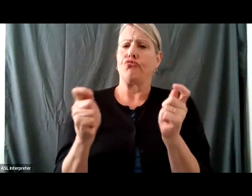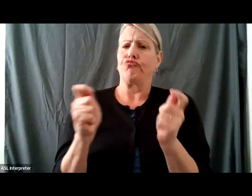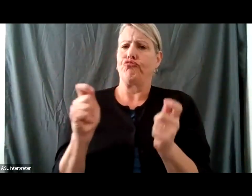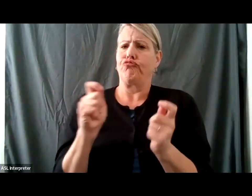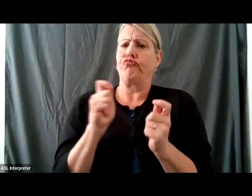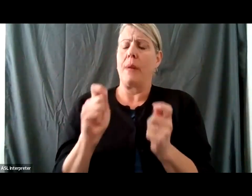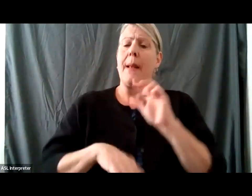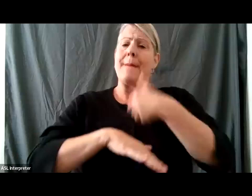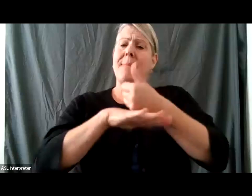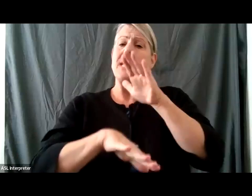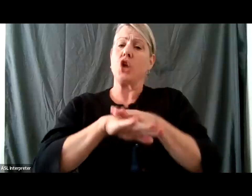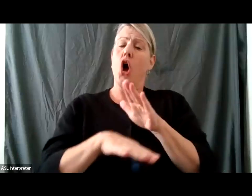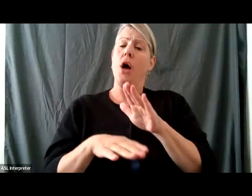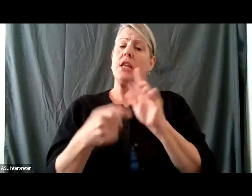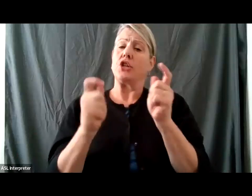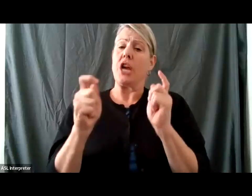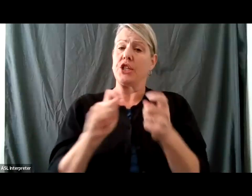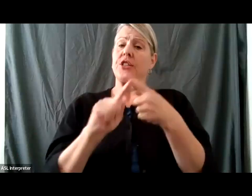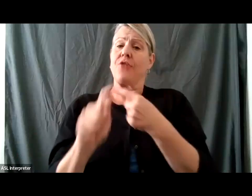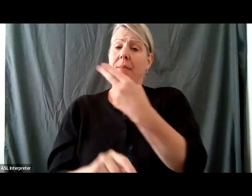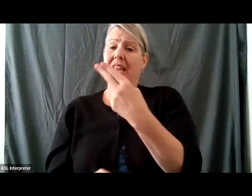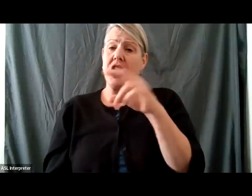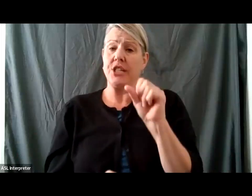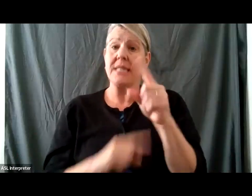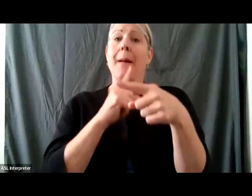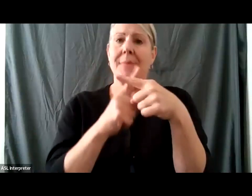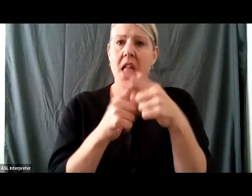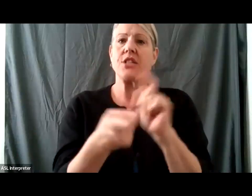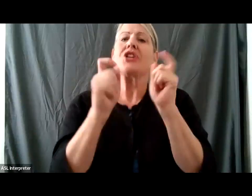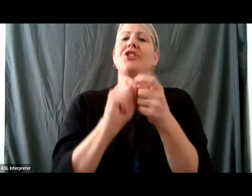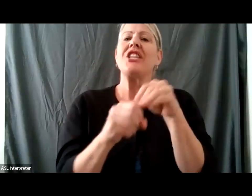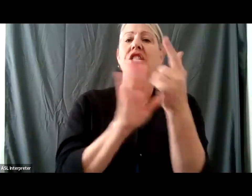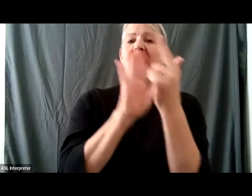and human services programs and changes in the law since the '70s, which includes the